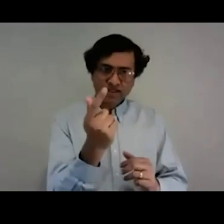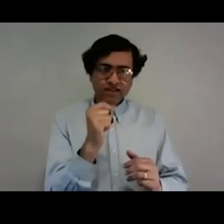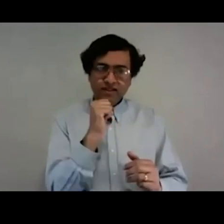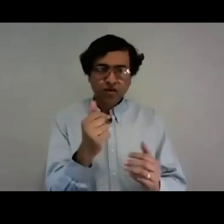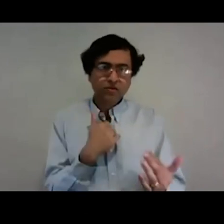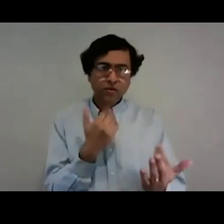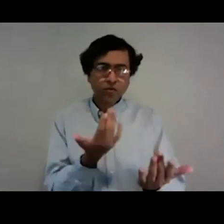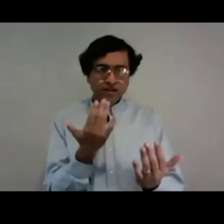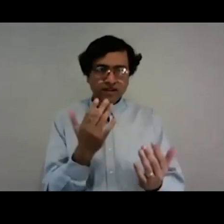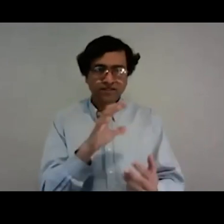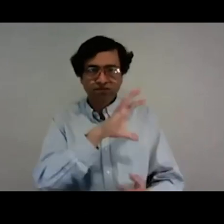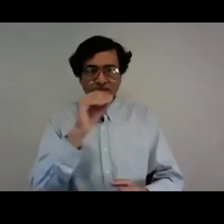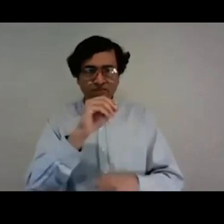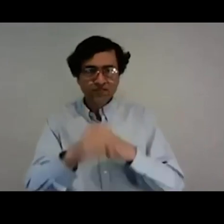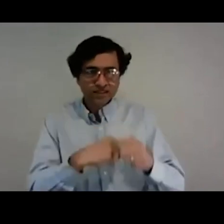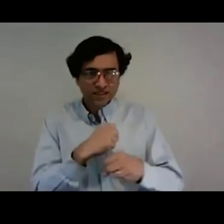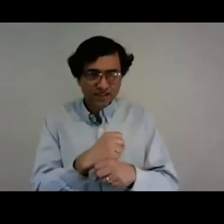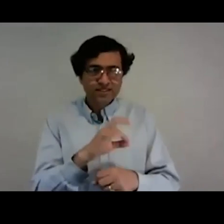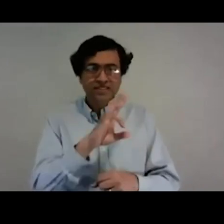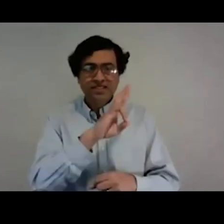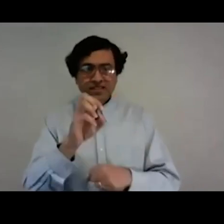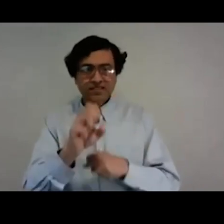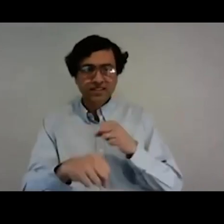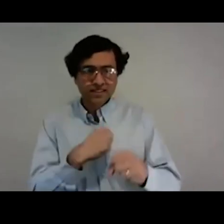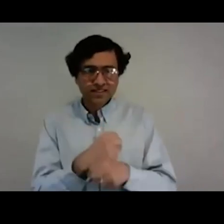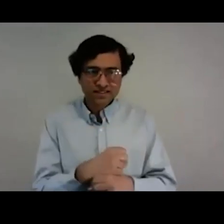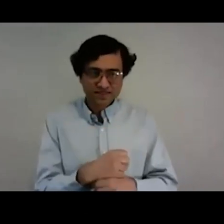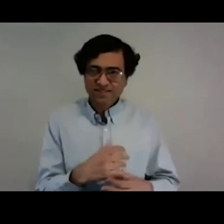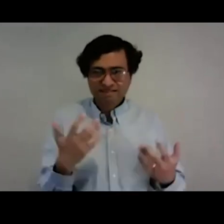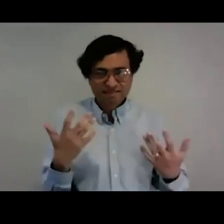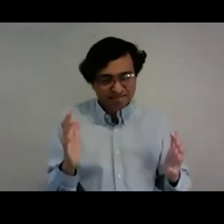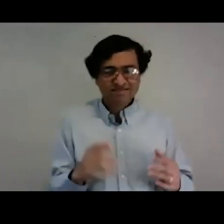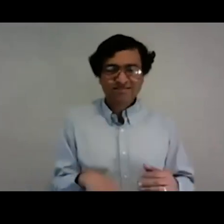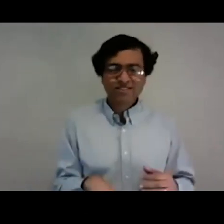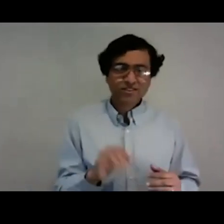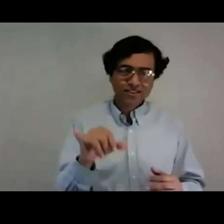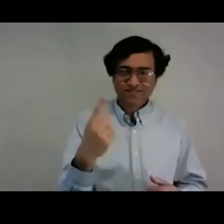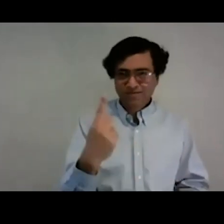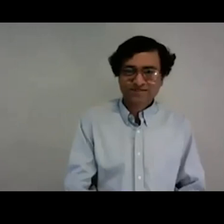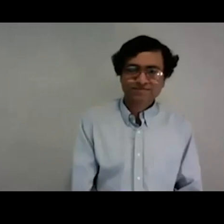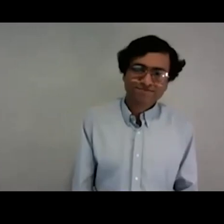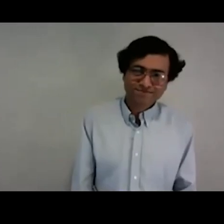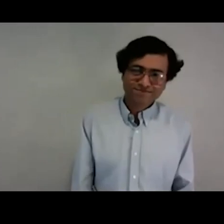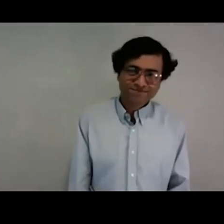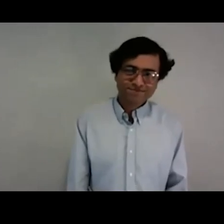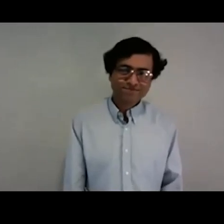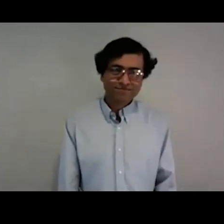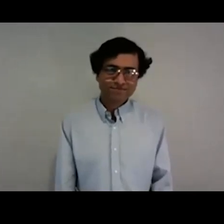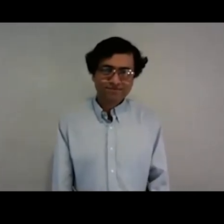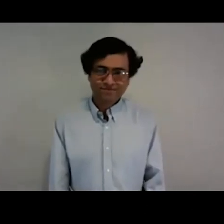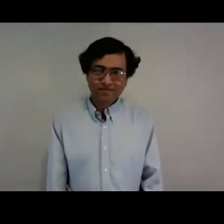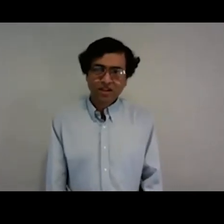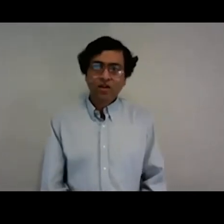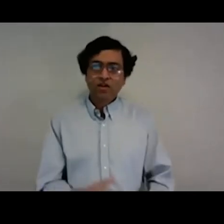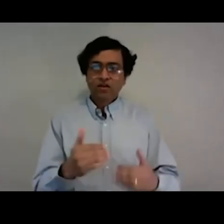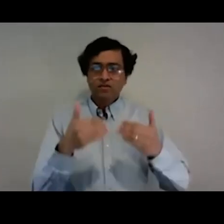and pushing for technology innovation, then we see changes, but here's an example where deaf people had to wait a very long time to enjoy